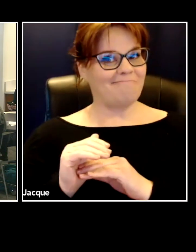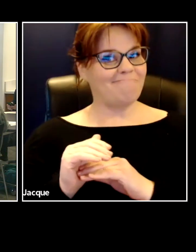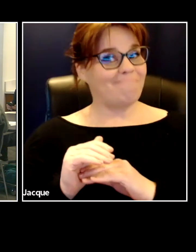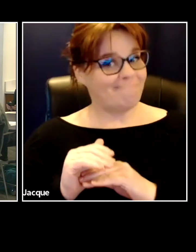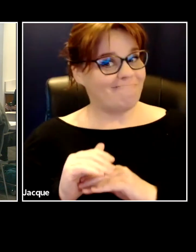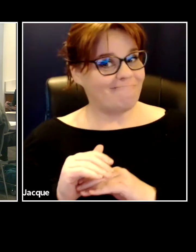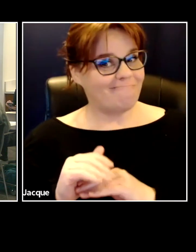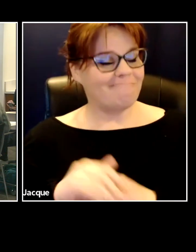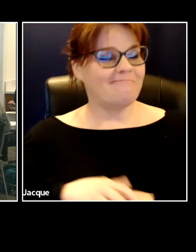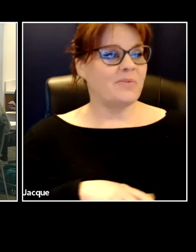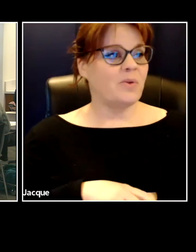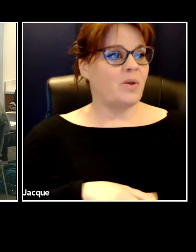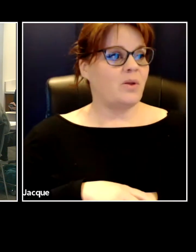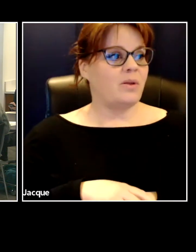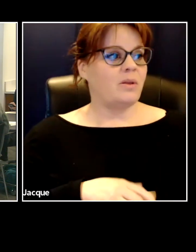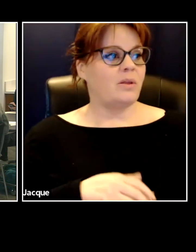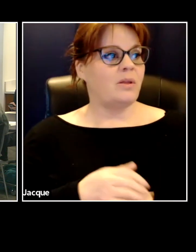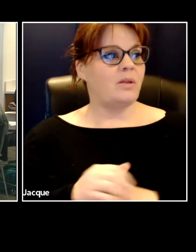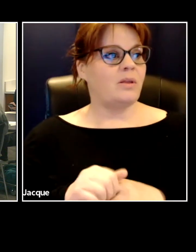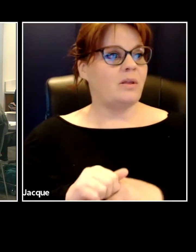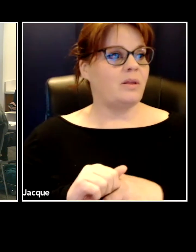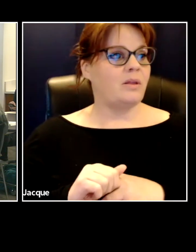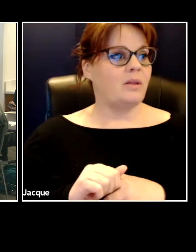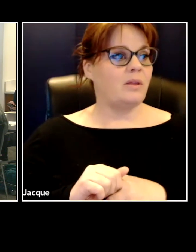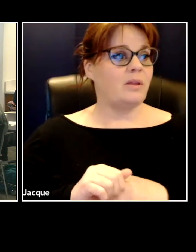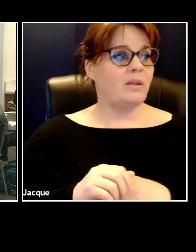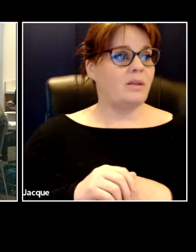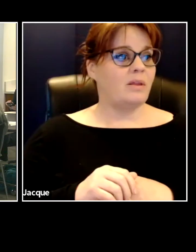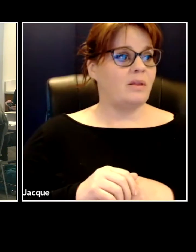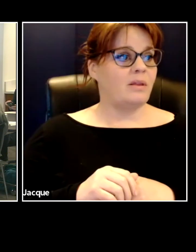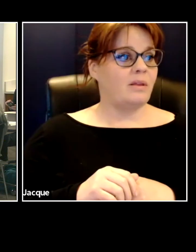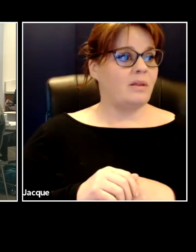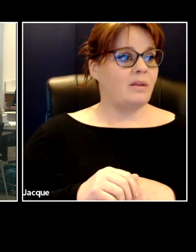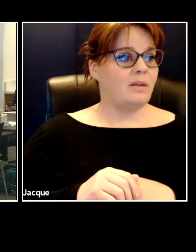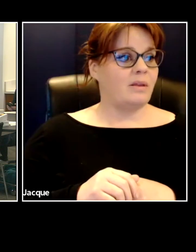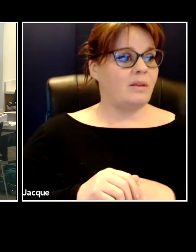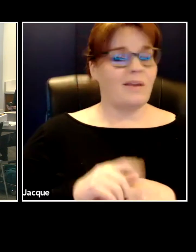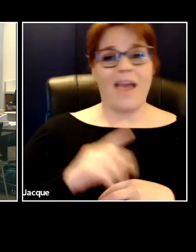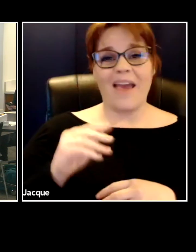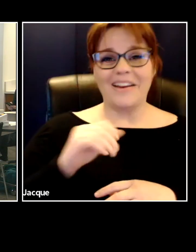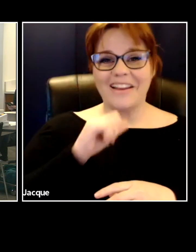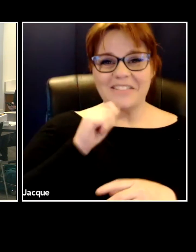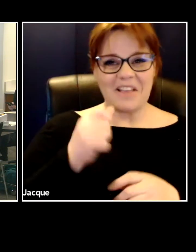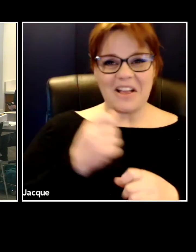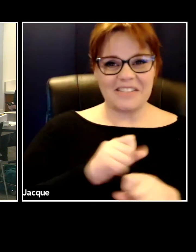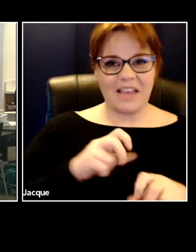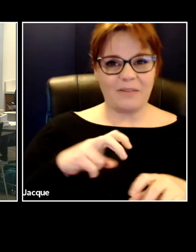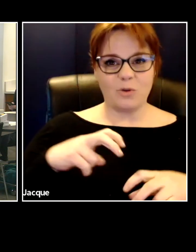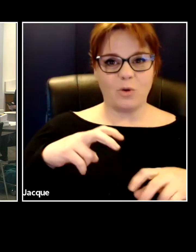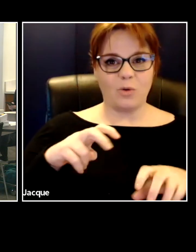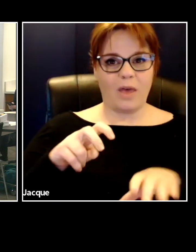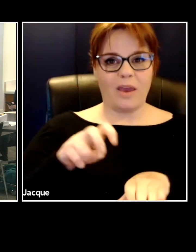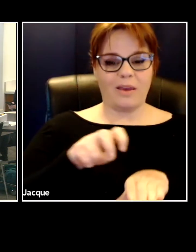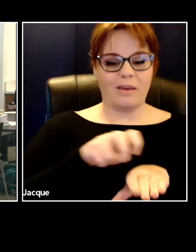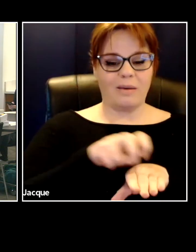so uh and it's not safe to just like go off and on the curbs. It's safer to just be in the road. Um